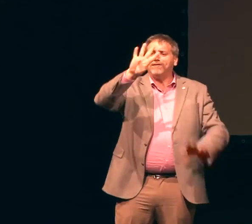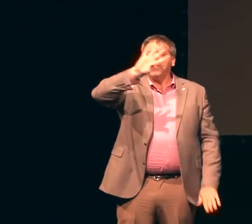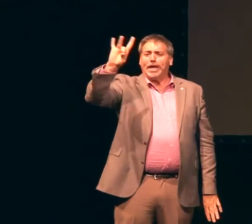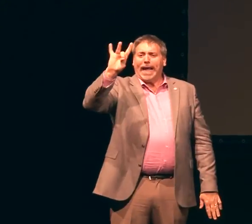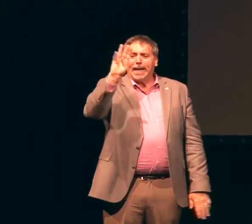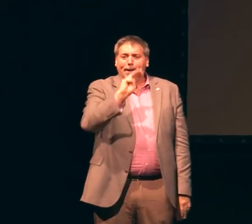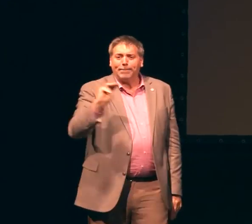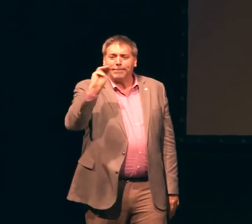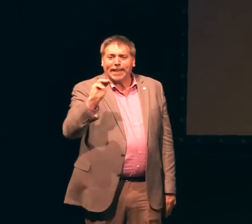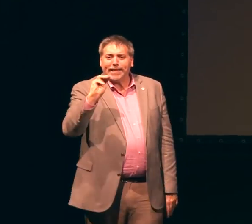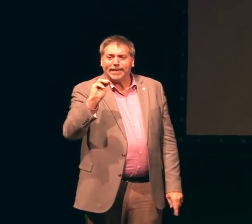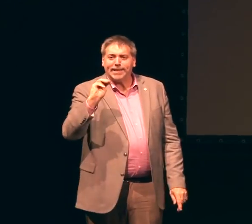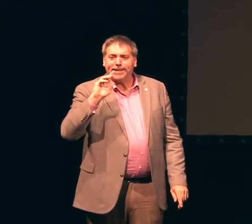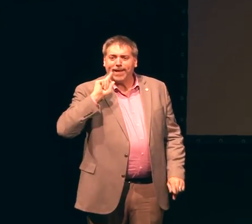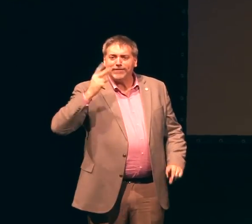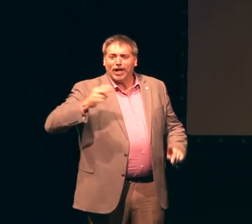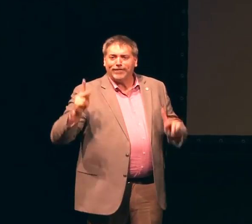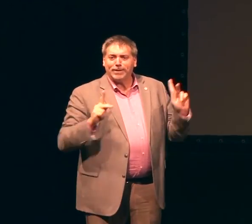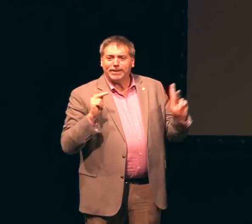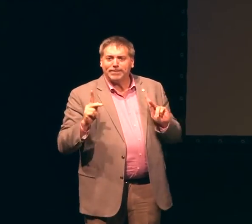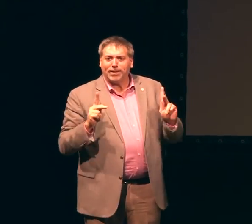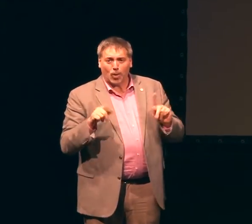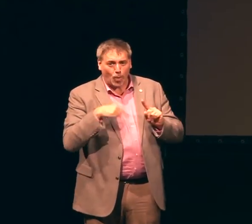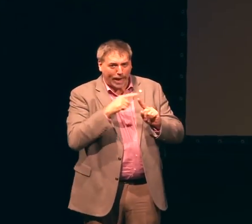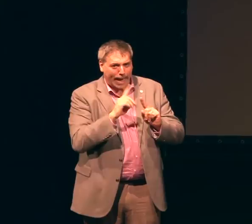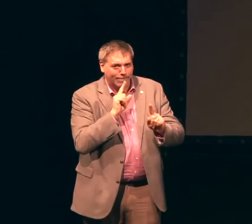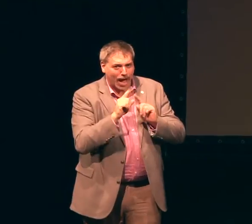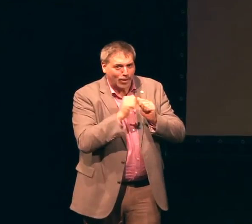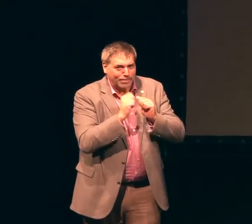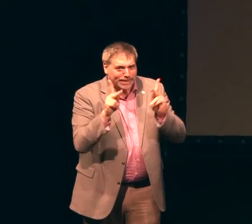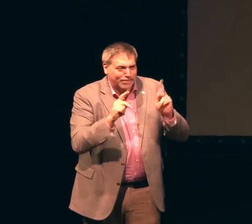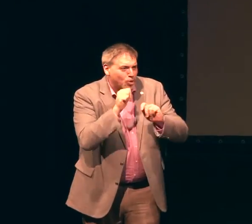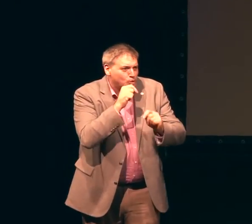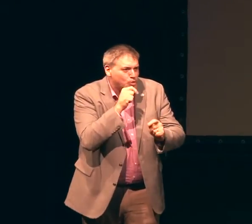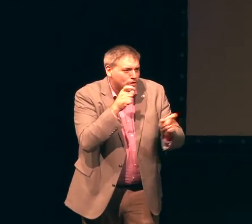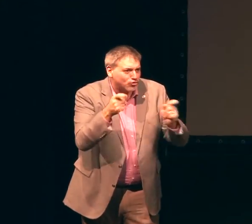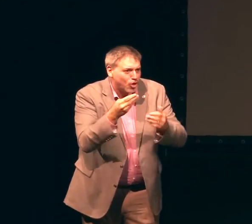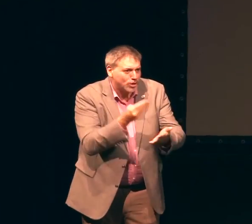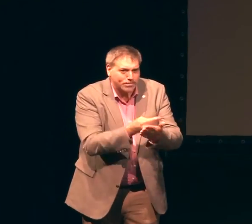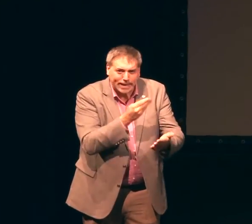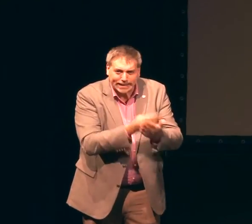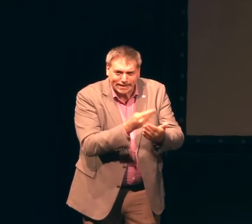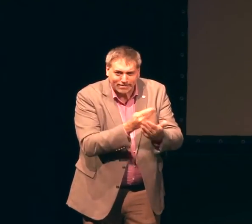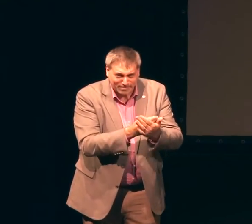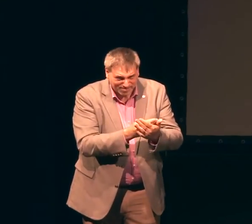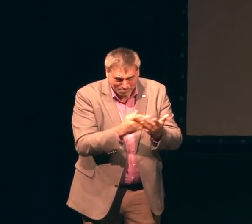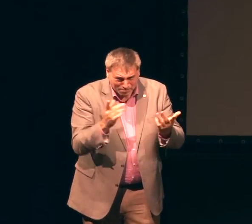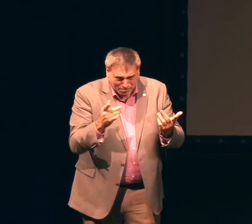I represent 48 million people. Those are people